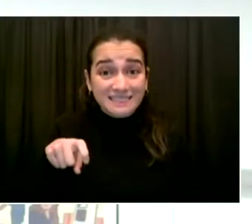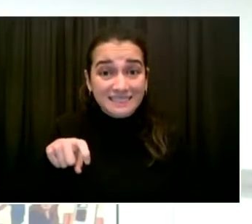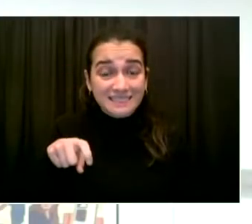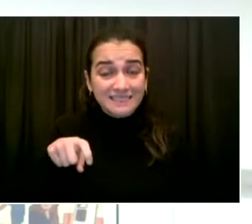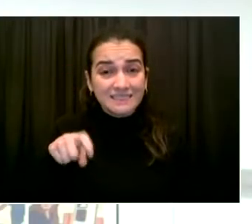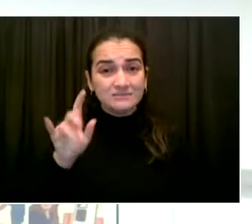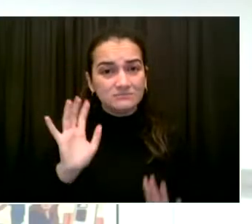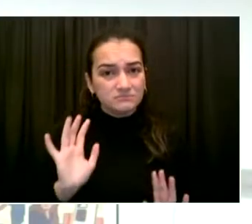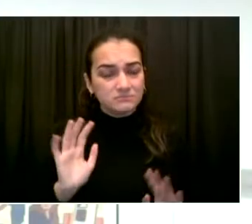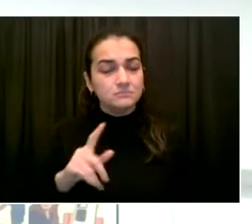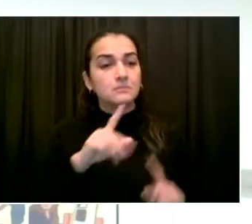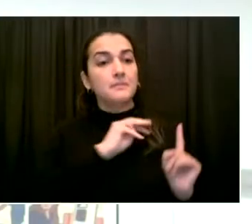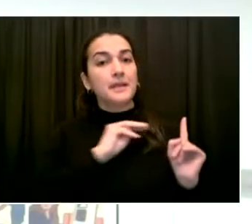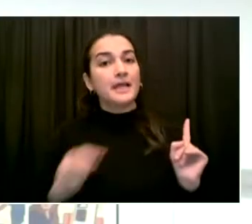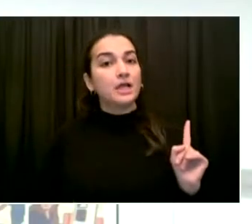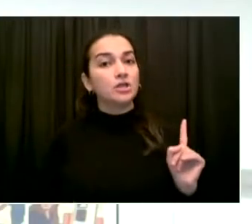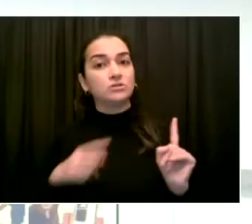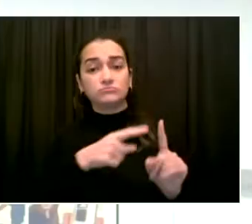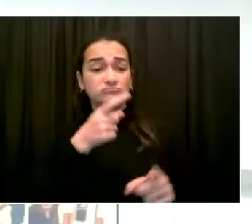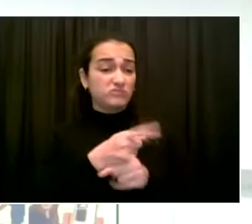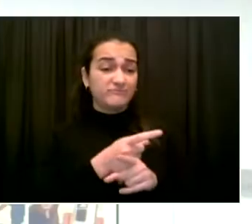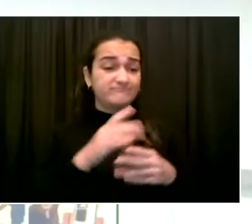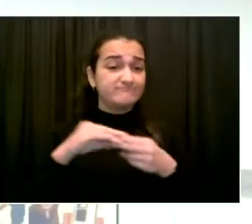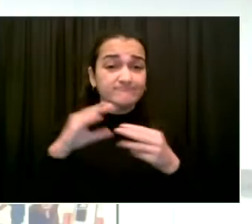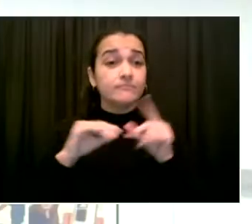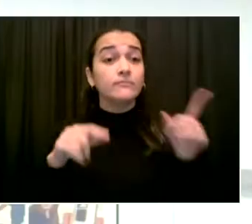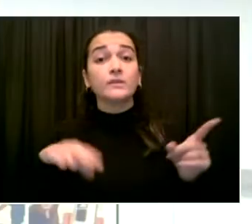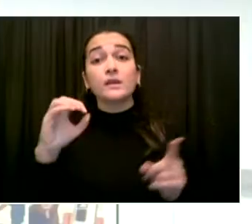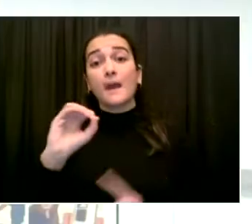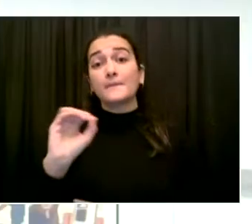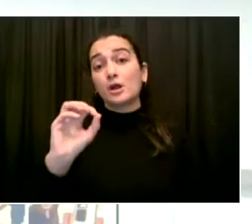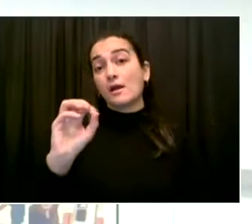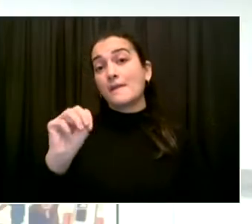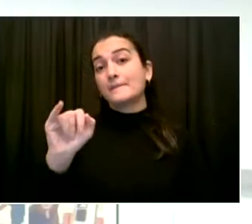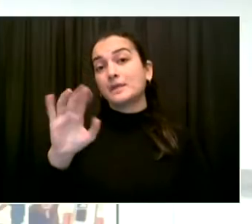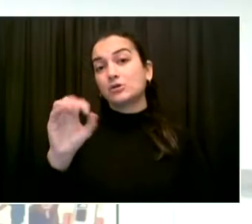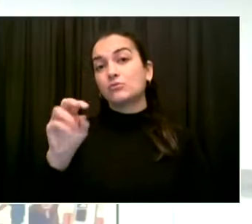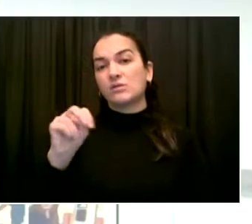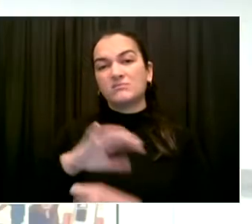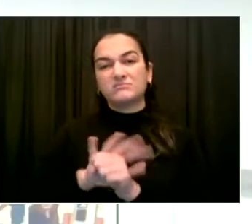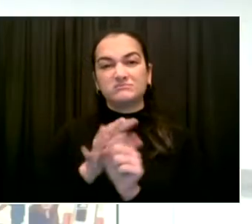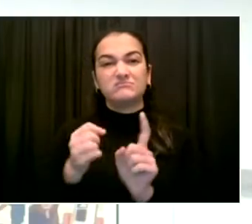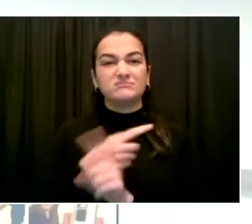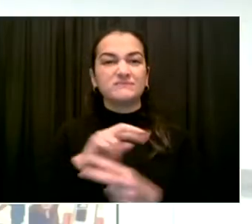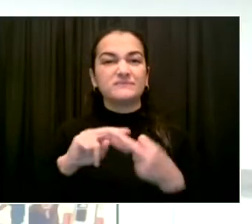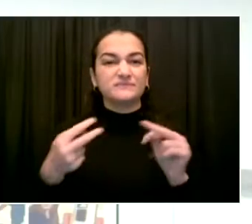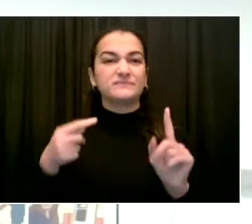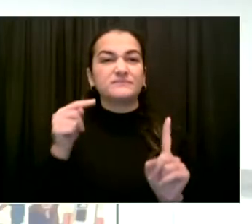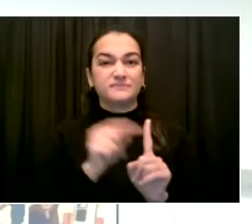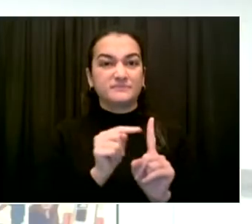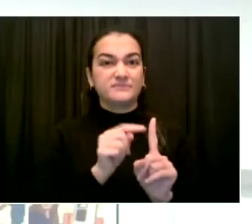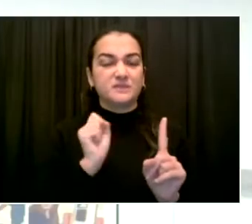CONCERNING THAT WARRANTS THE BOLD STEPS THE MAYOR ANNOUNCED TODAY, WE HAVE A CHANCE TO BLUNT THE EFFECT OF